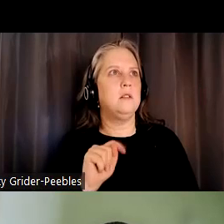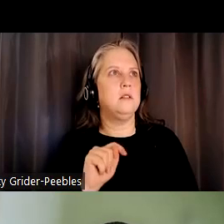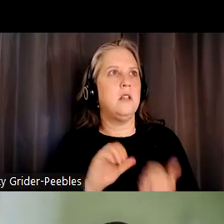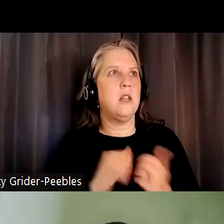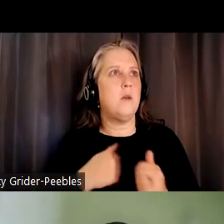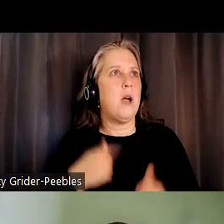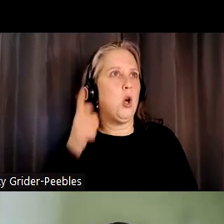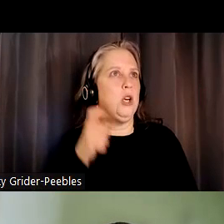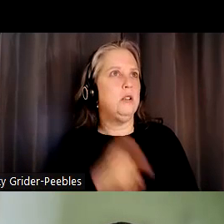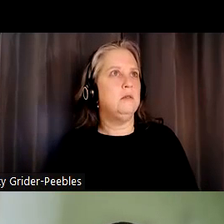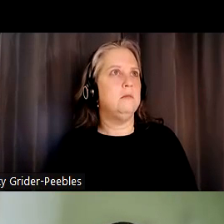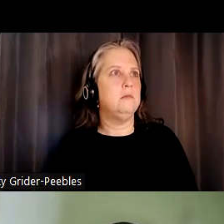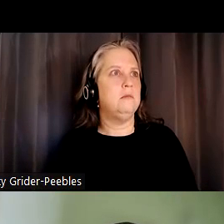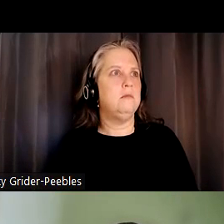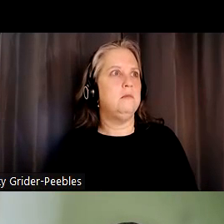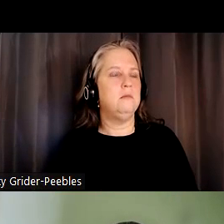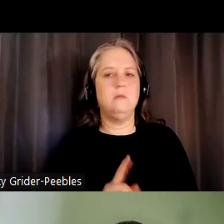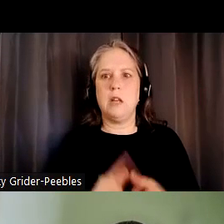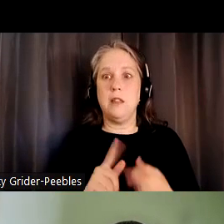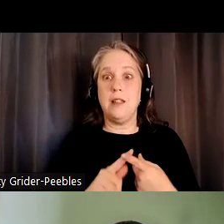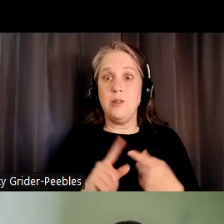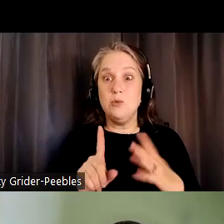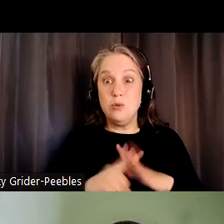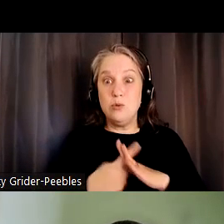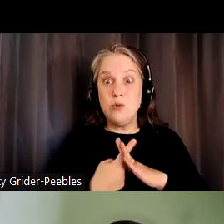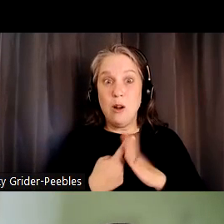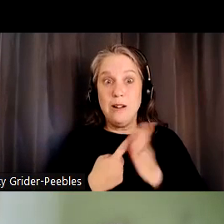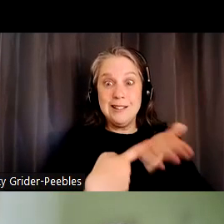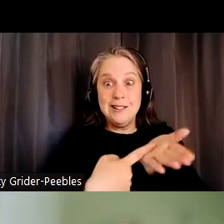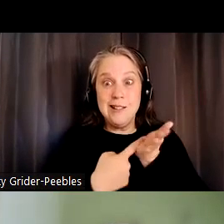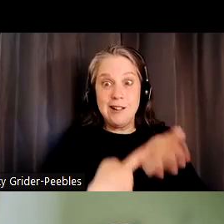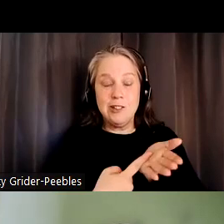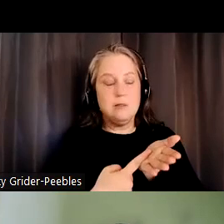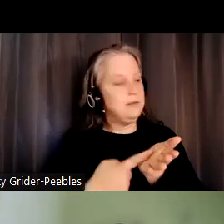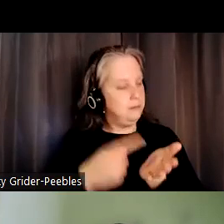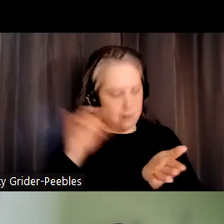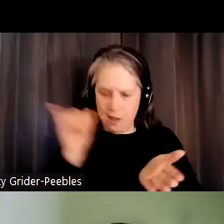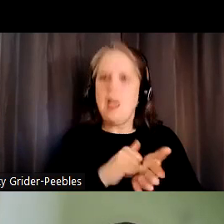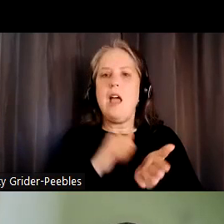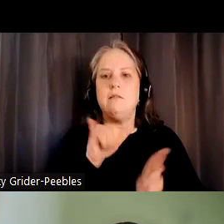it, and you open a discussion, you are doing DEI work, and it's enough.